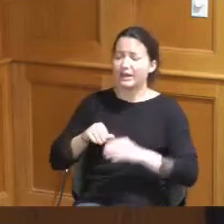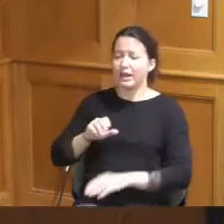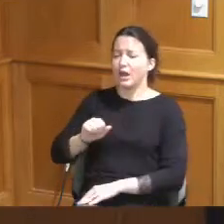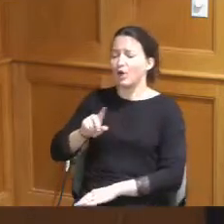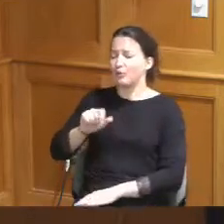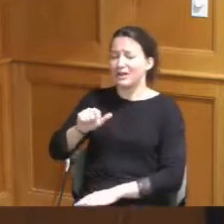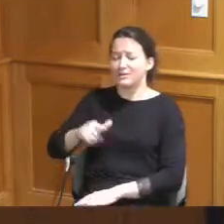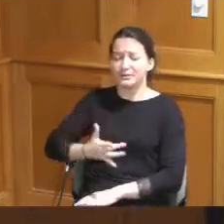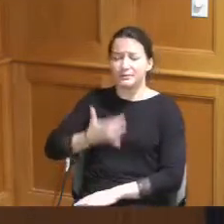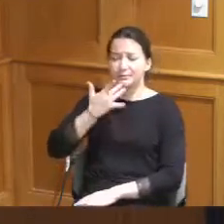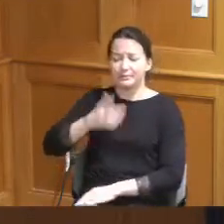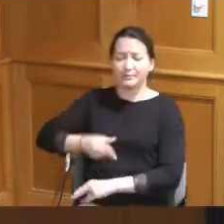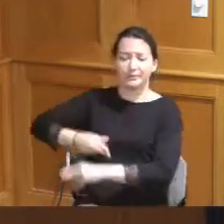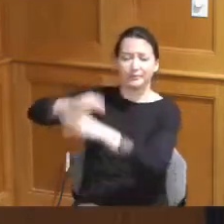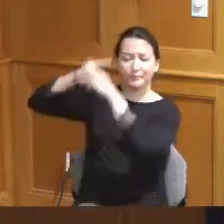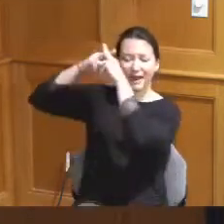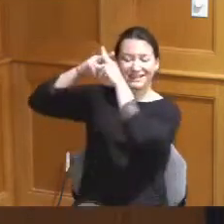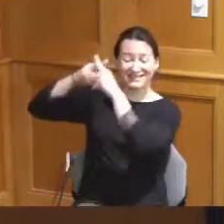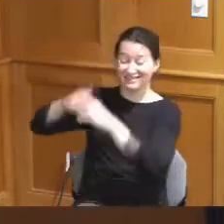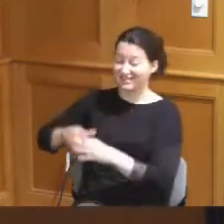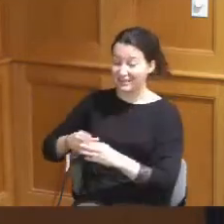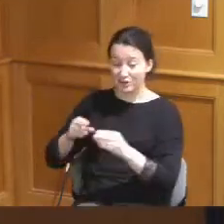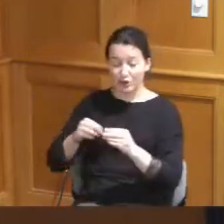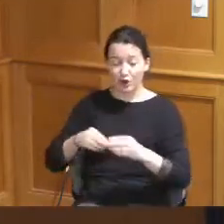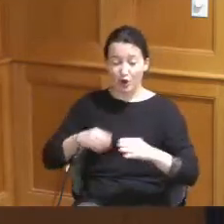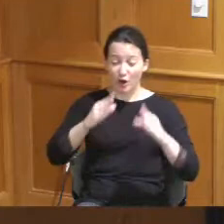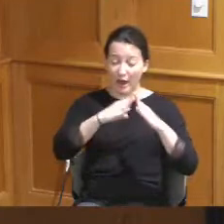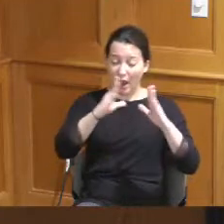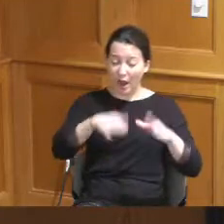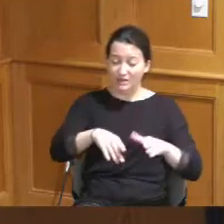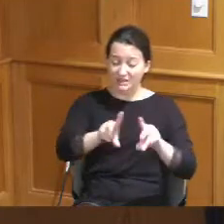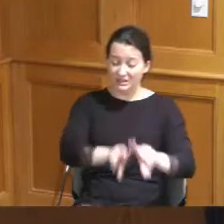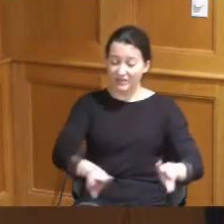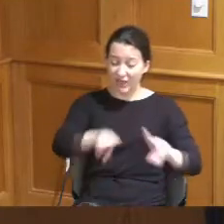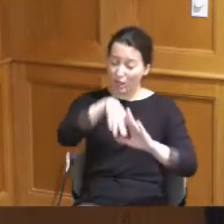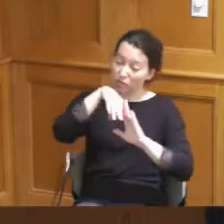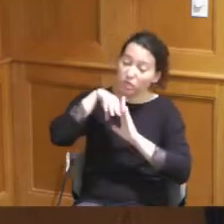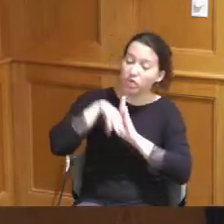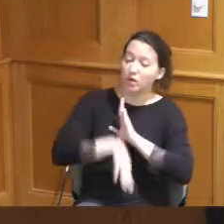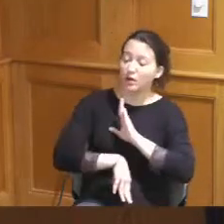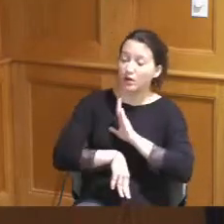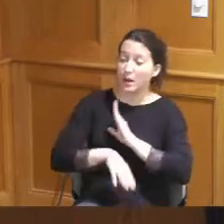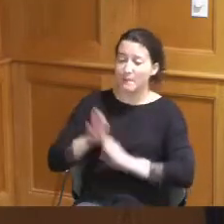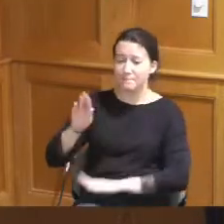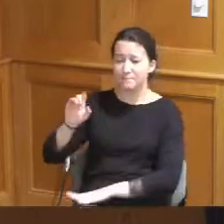so if you bring certain things in the property value goes down and Hamilton Bond Hill is the top